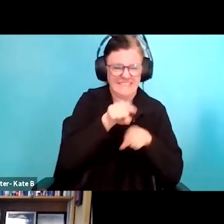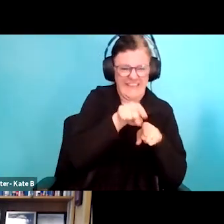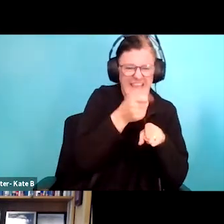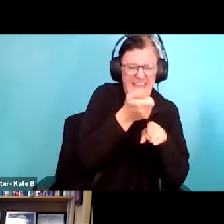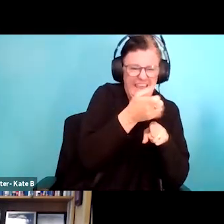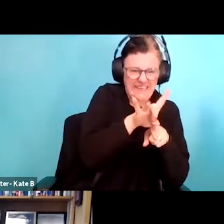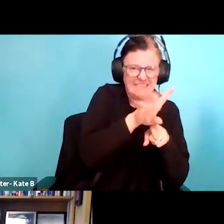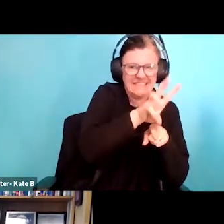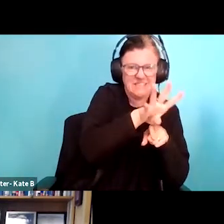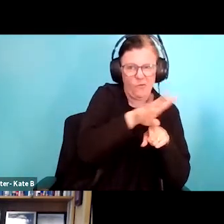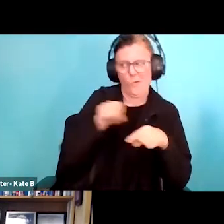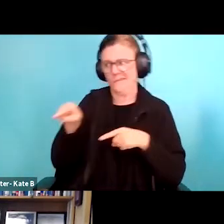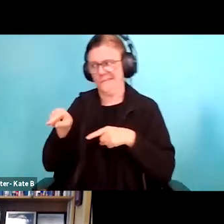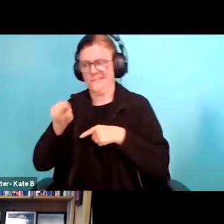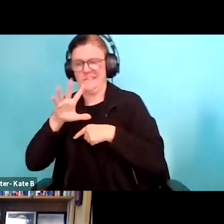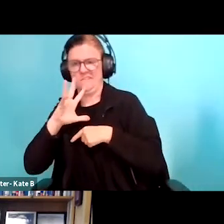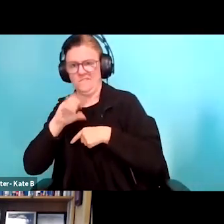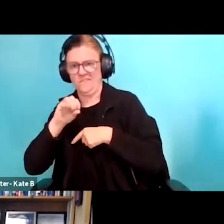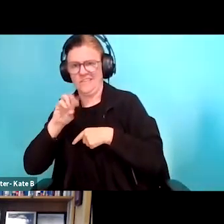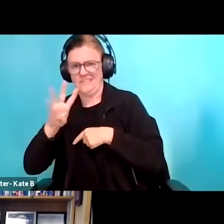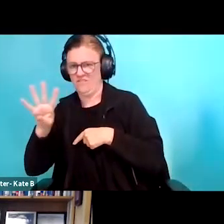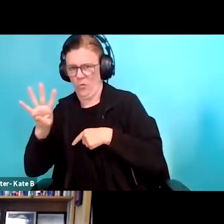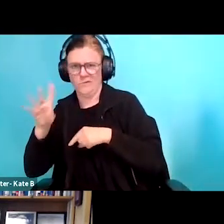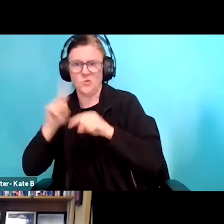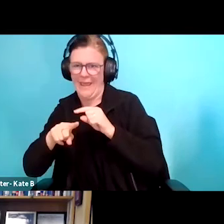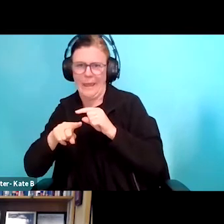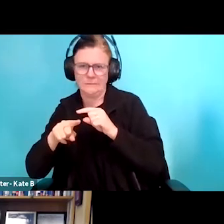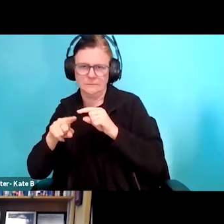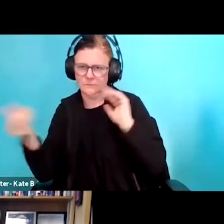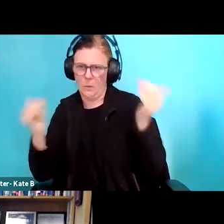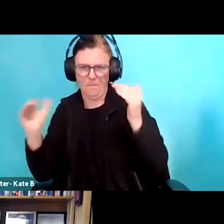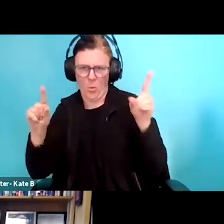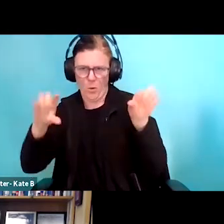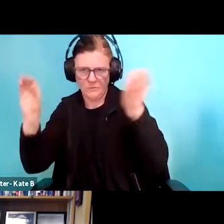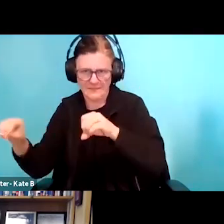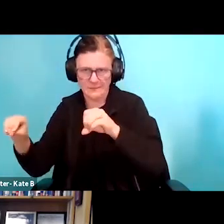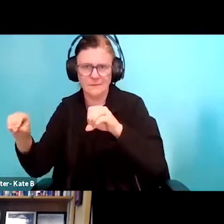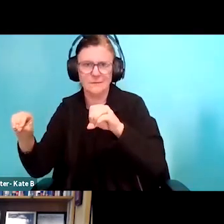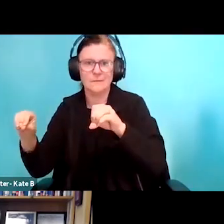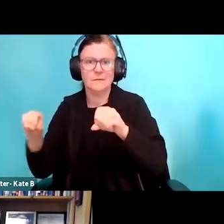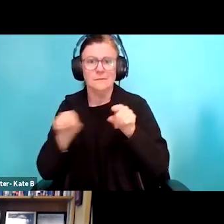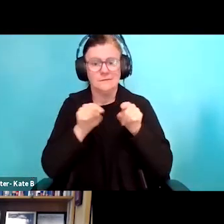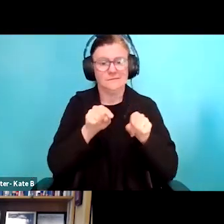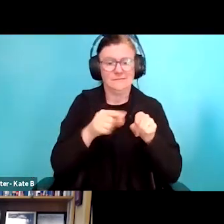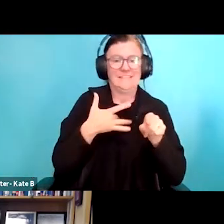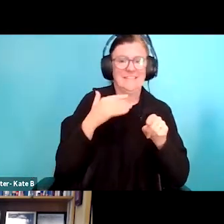compared to only the 50-to-64-year old’s and also the NSHD only includes adults with disabilities.